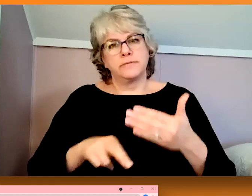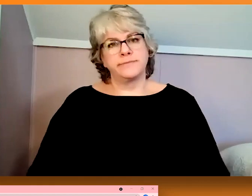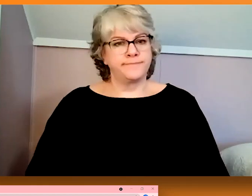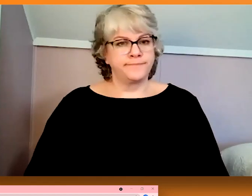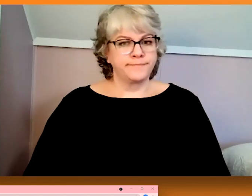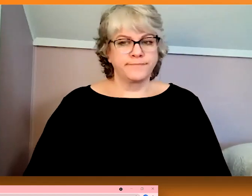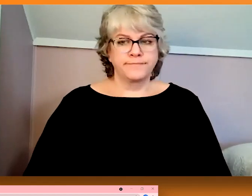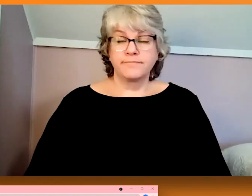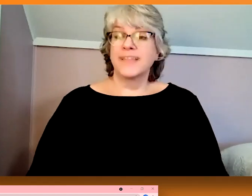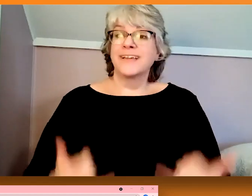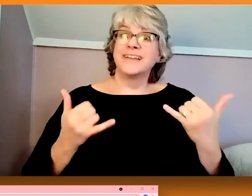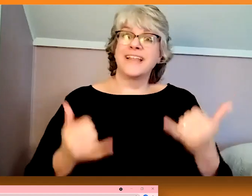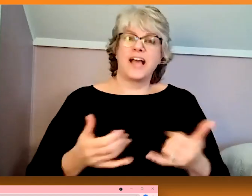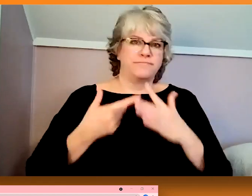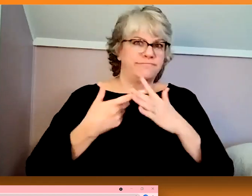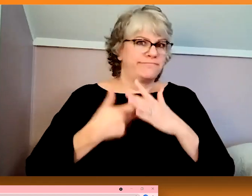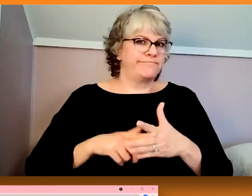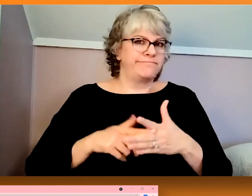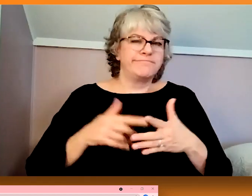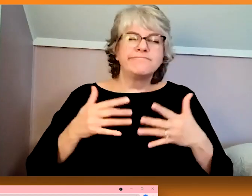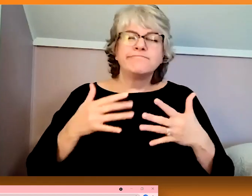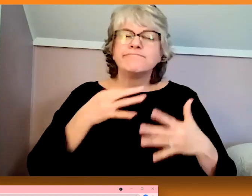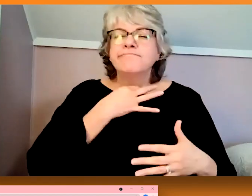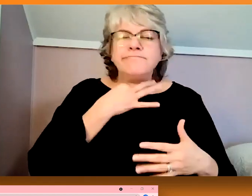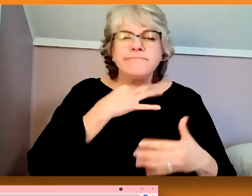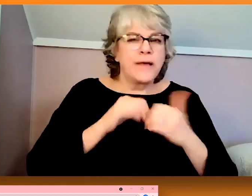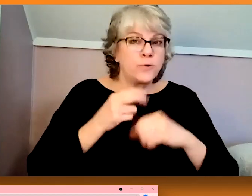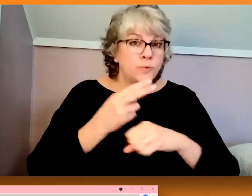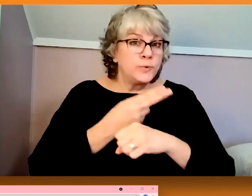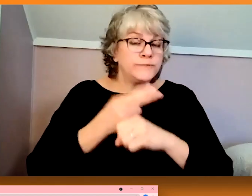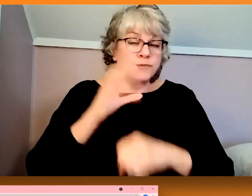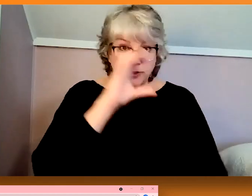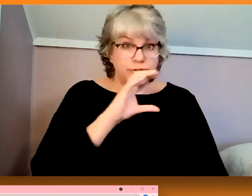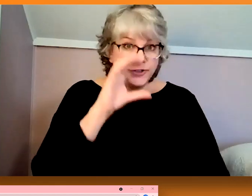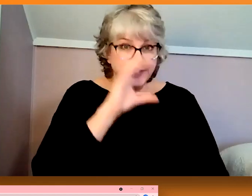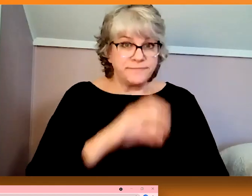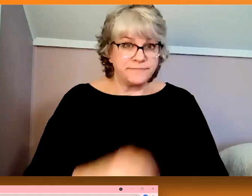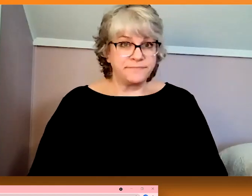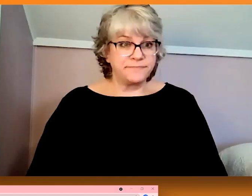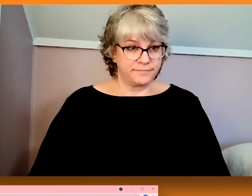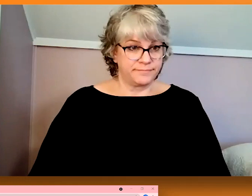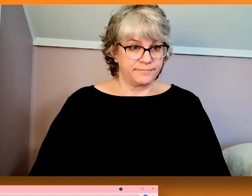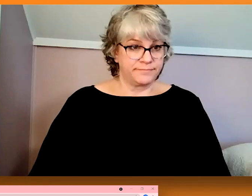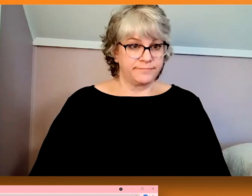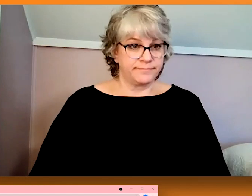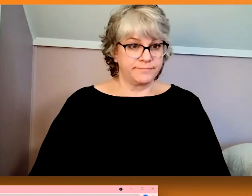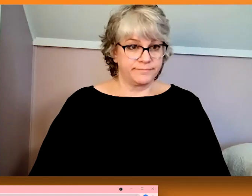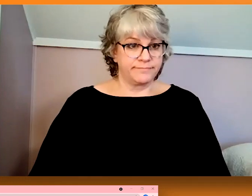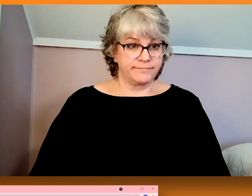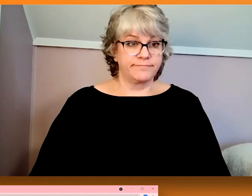OK. Let's dive in. How do you use GrantForward to search? So across the top, you're going to click